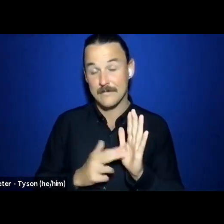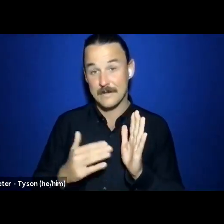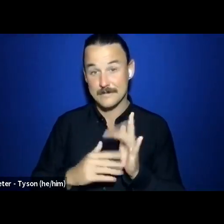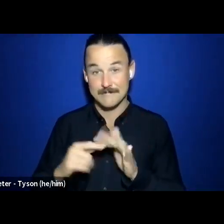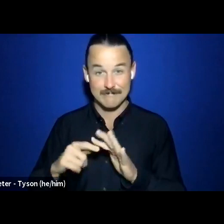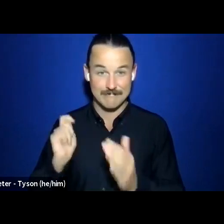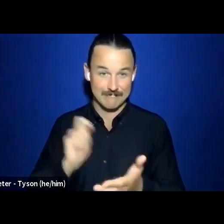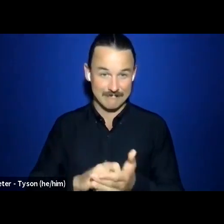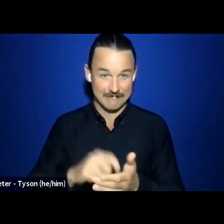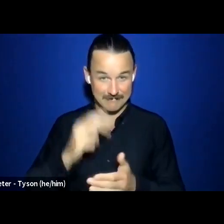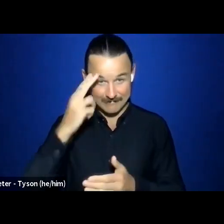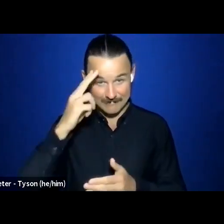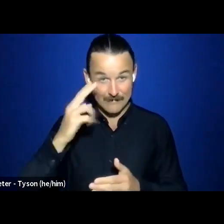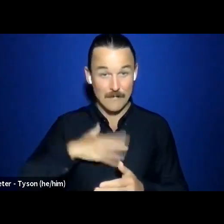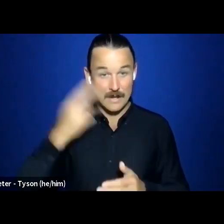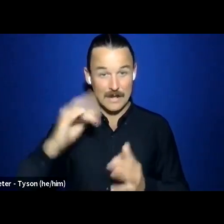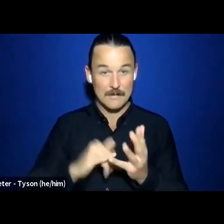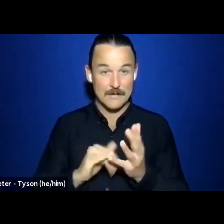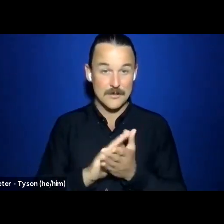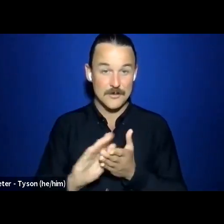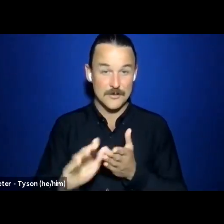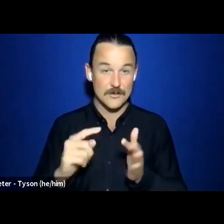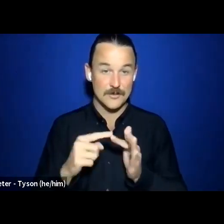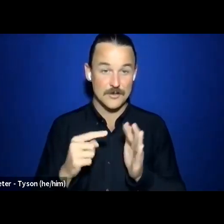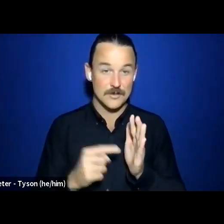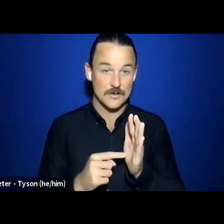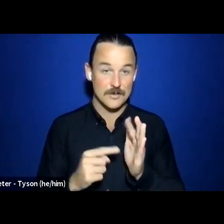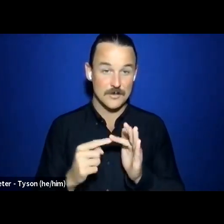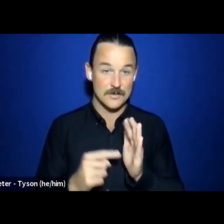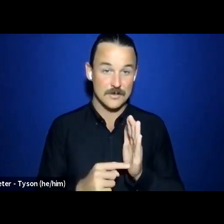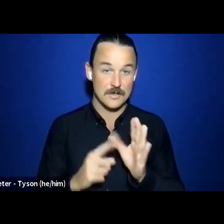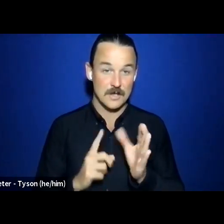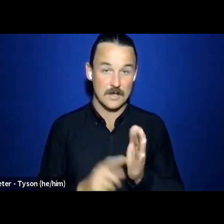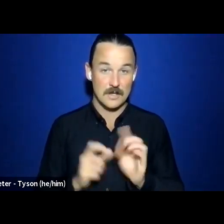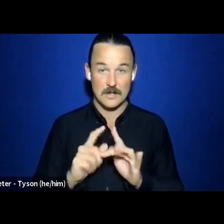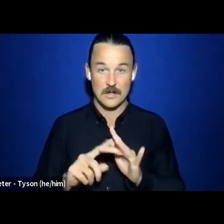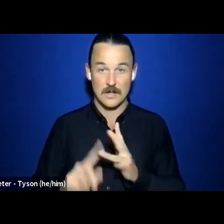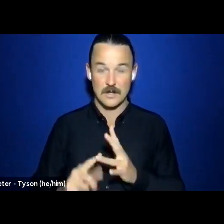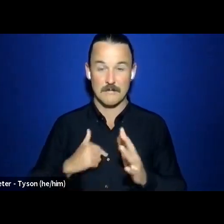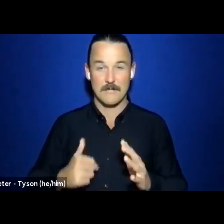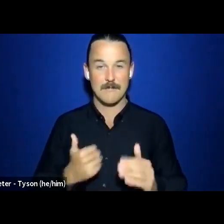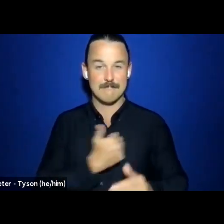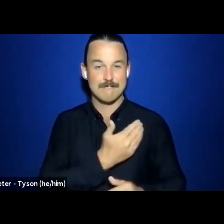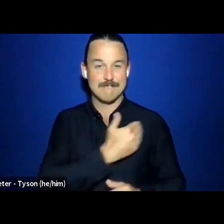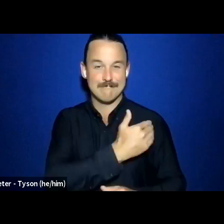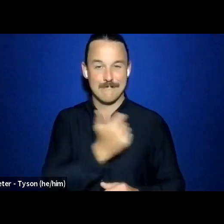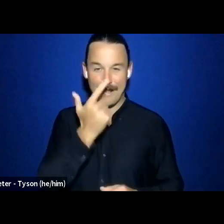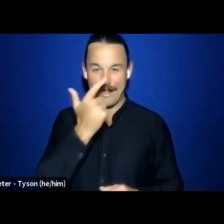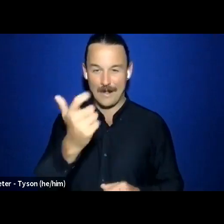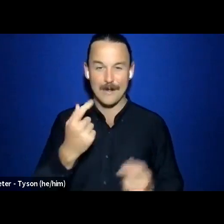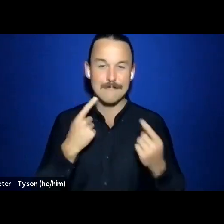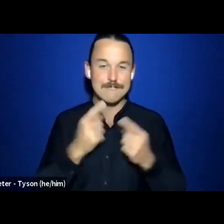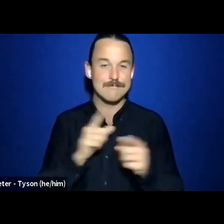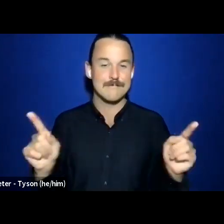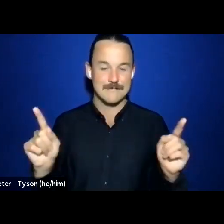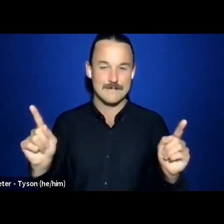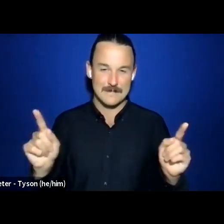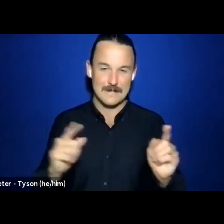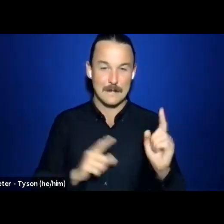Good evening everyone, my name evening, everyone. My name is to sell do it. 's my 's my great honor to introduce the winner of the mentor of the year award 2021 this year award 2021. This will